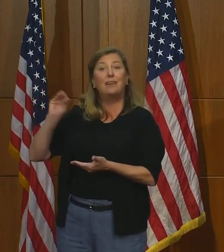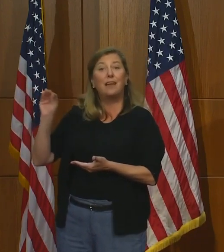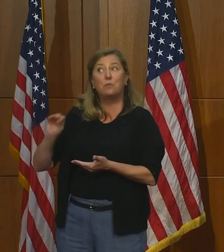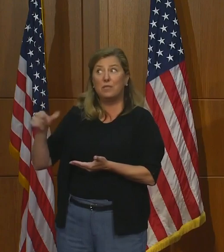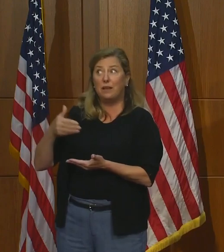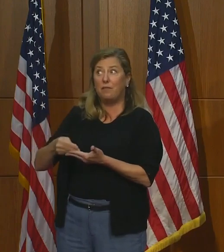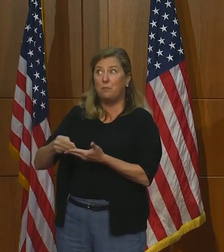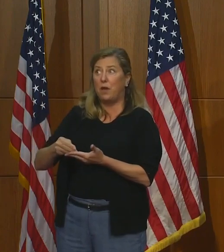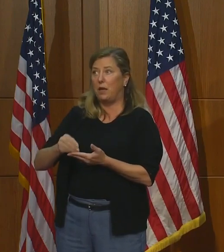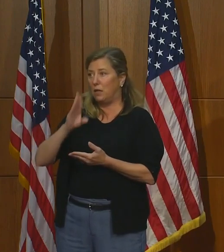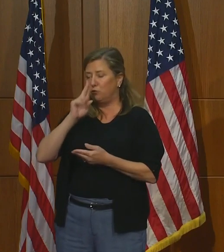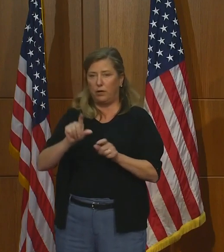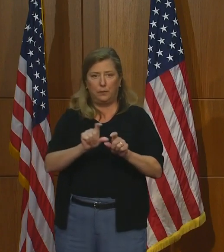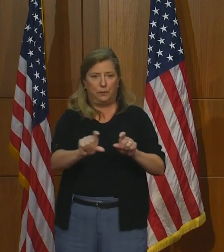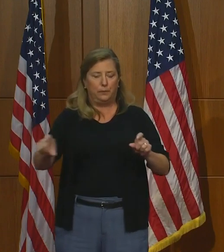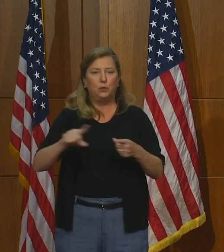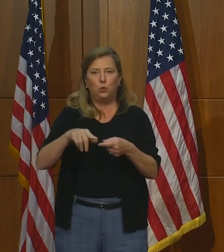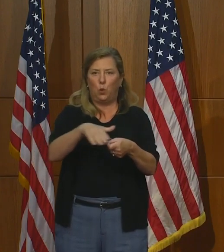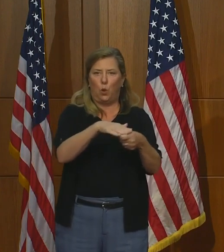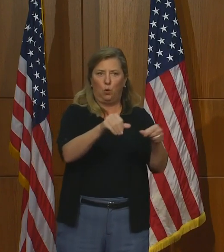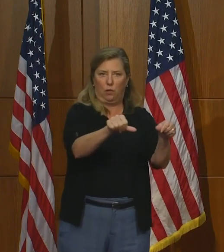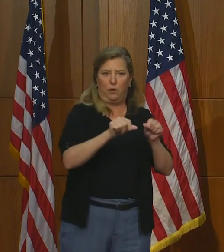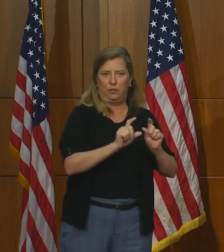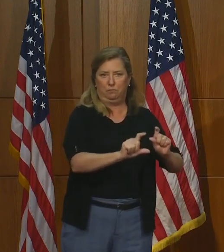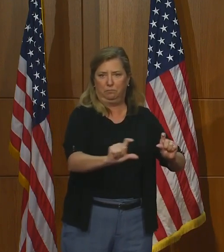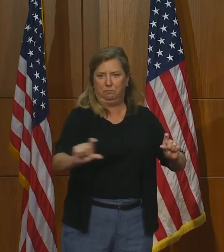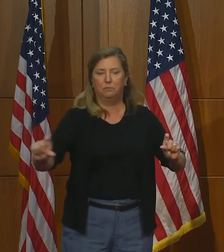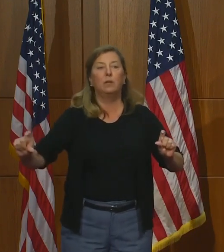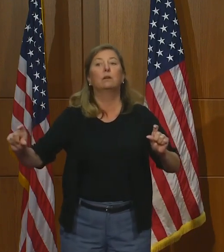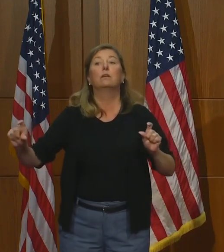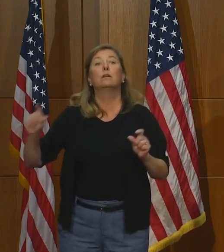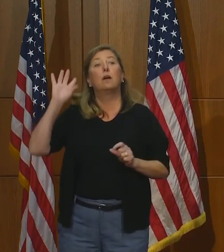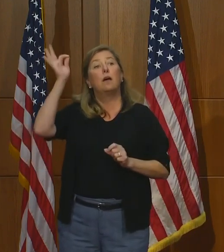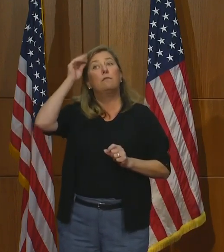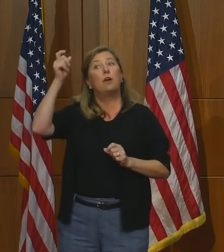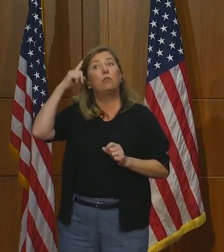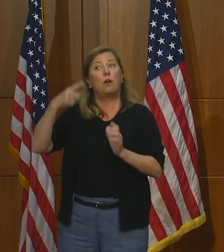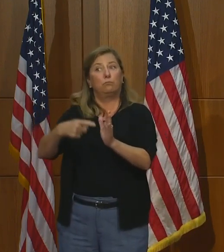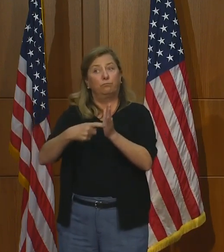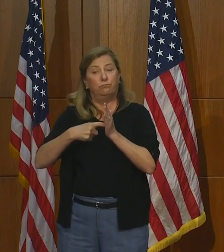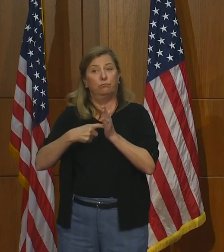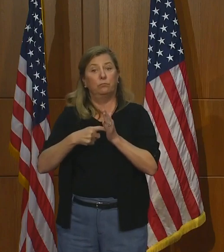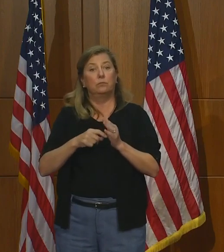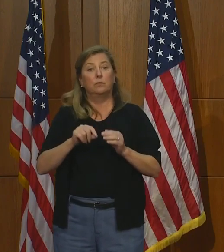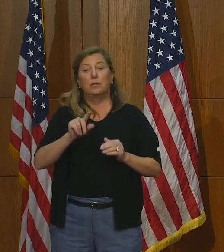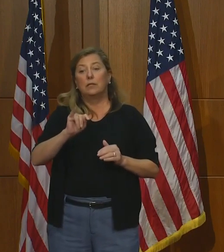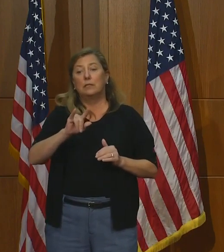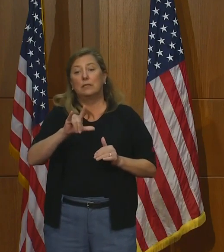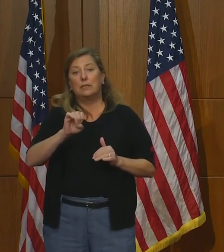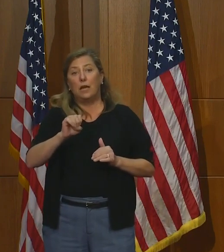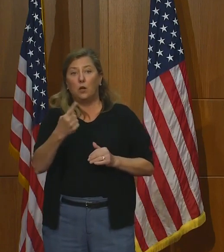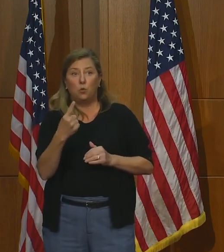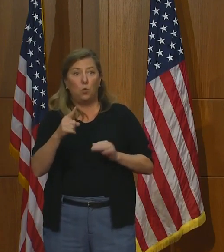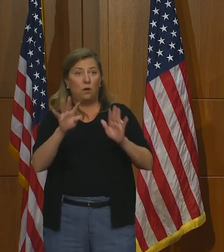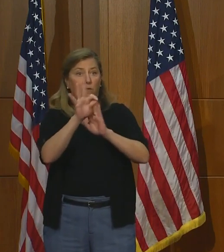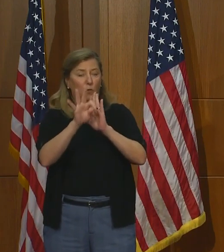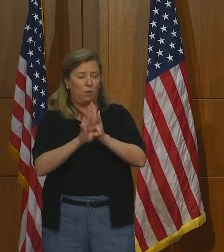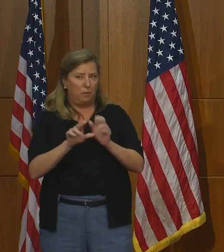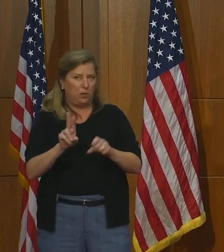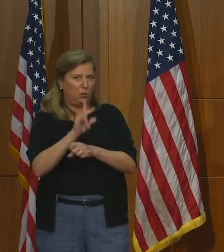DOLLARS THAT CAME TO VIRGINIA. 9% OF THOSE FUNDS WENT DIRECTLY TO LOCALITIES- AND THE FEDERAL